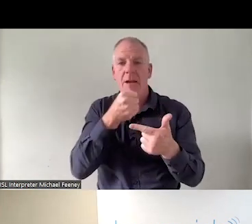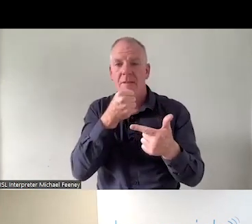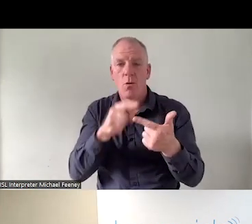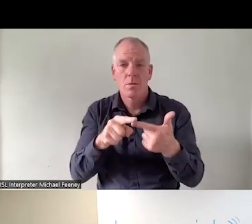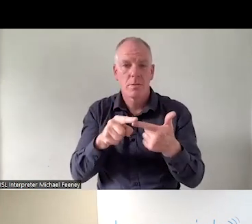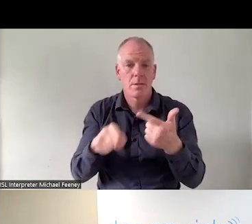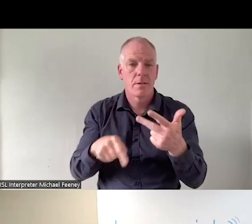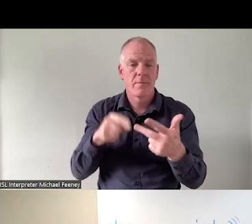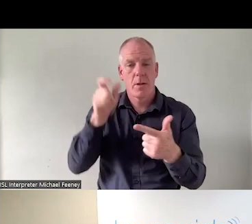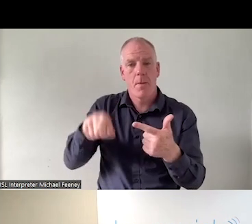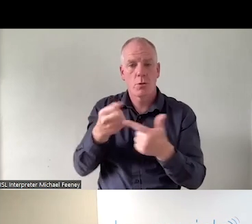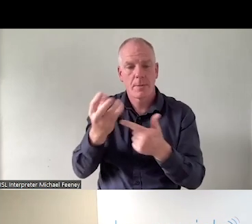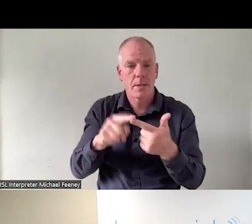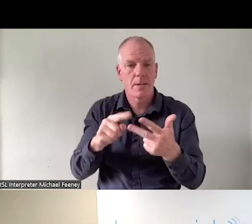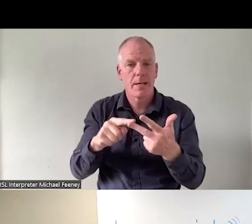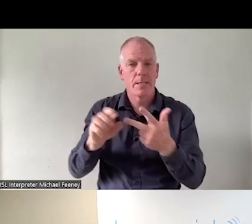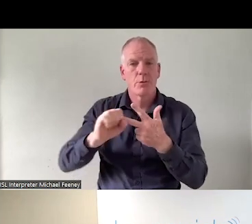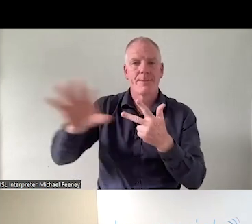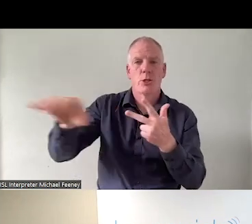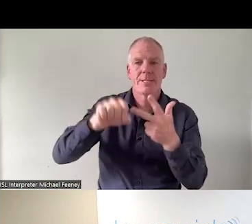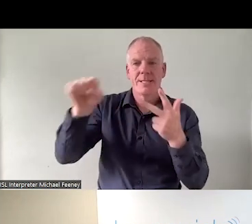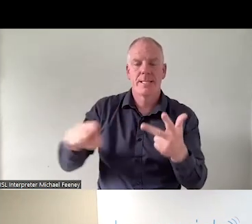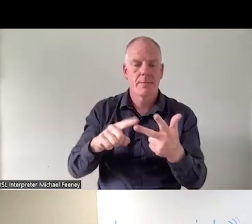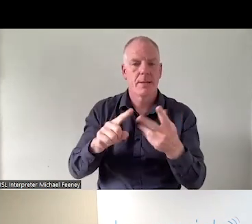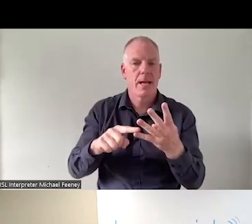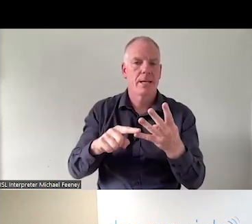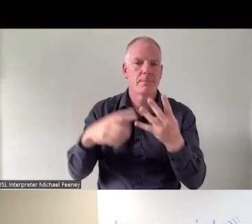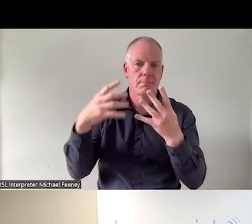a transmission system of some kind, and receivers for the audience members.